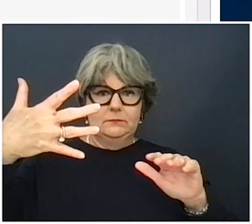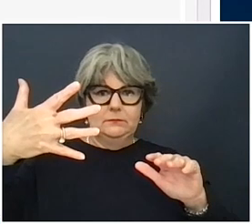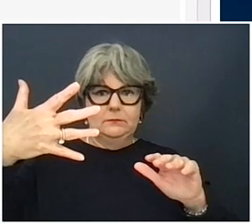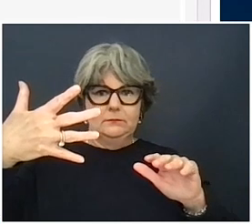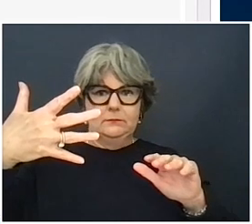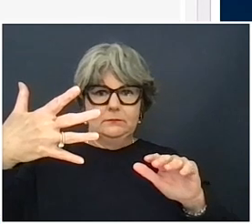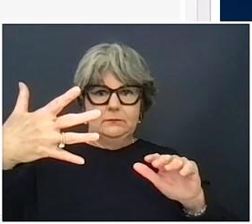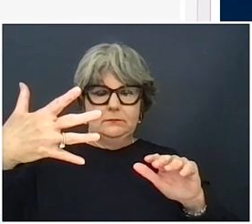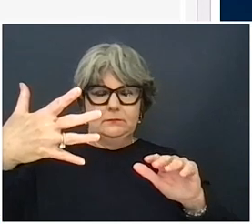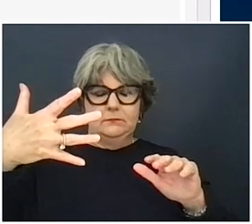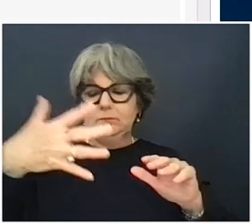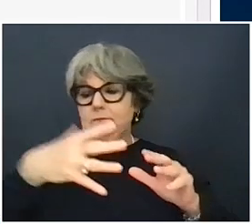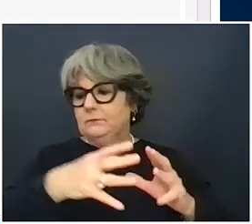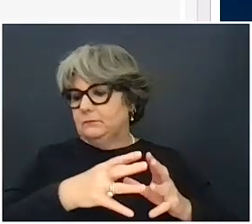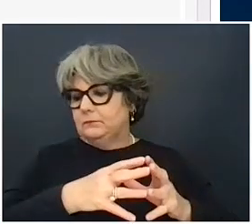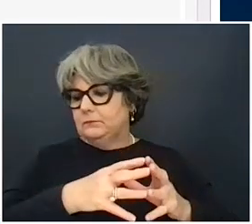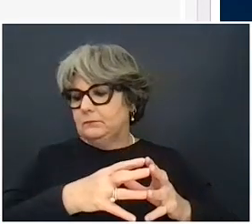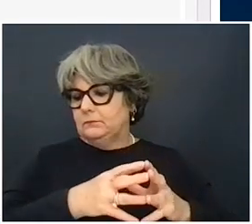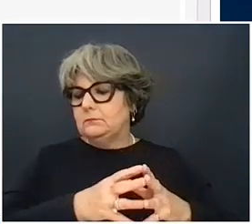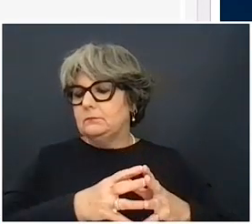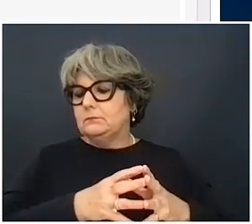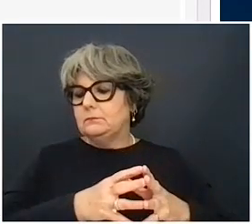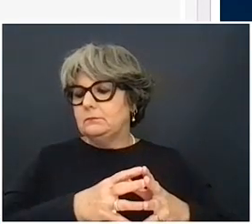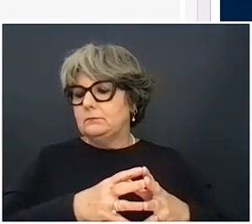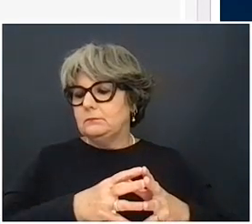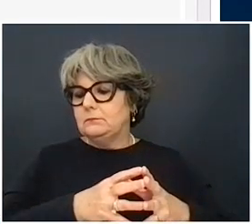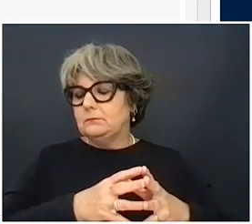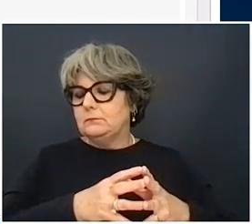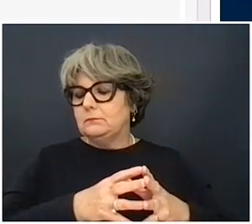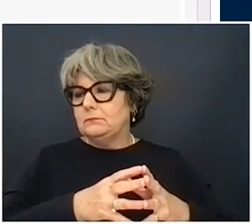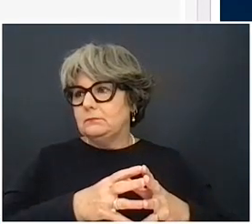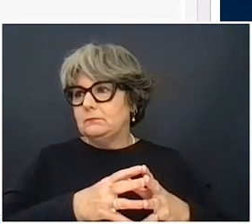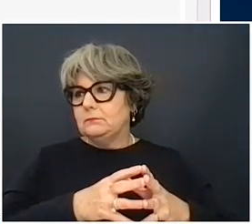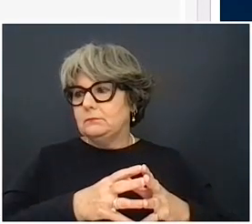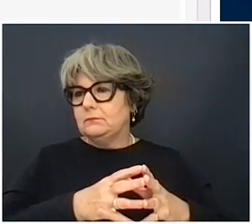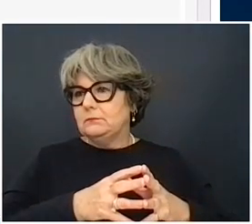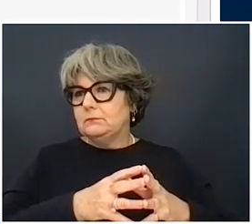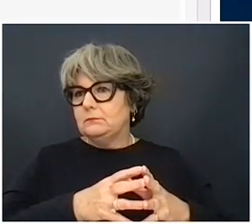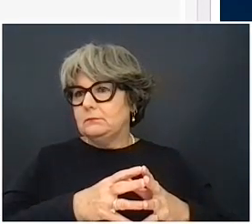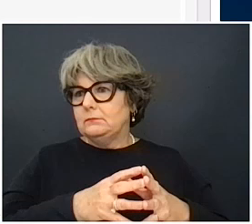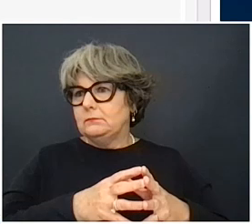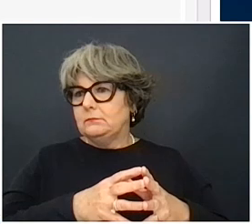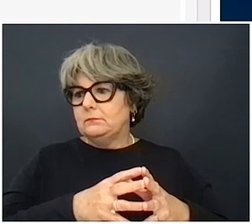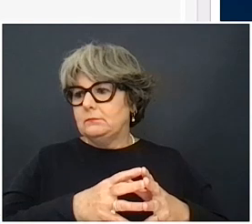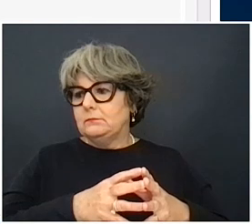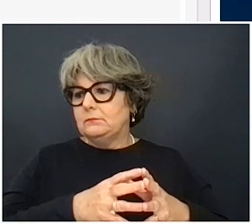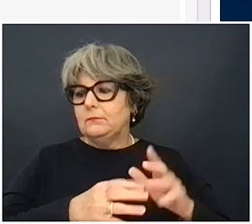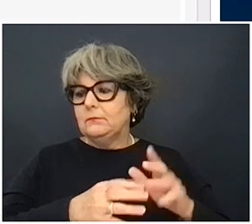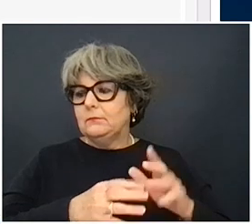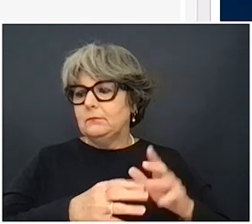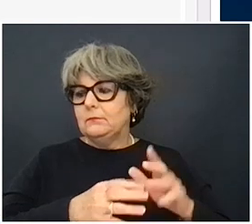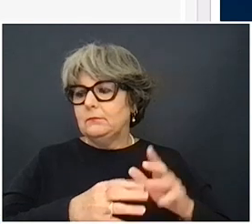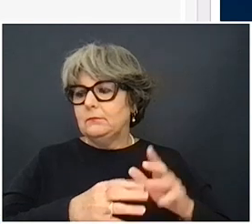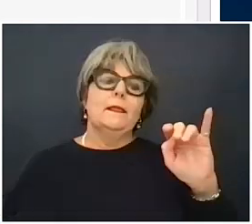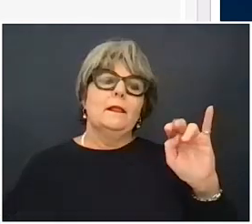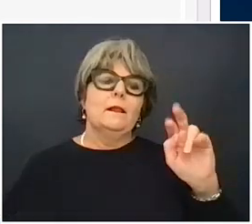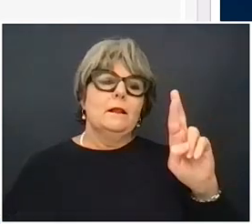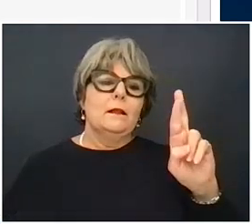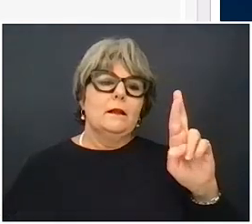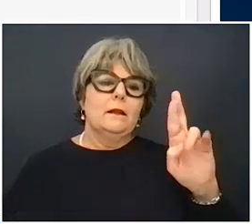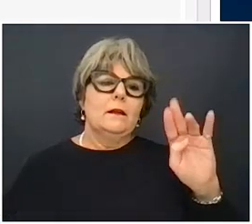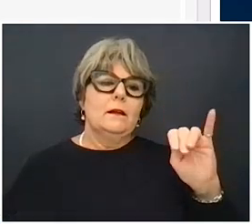the triggers for the teach out plans.